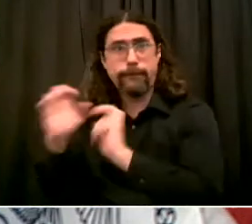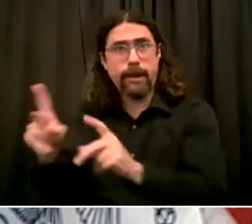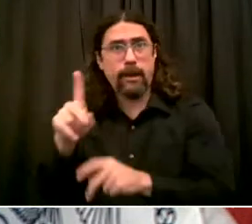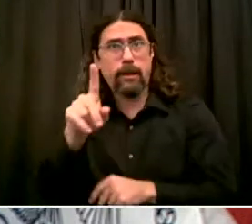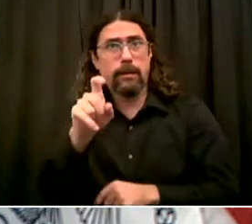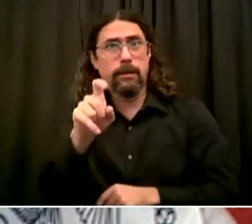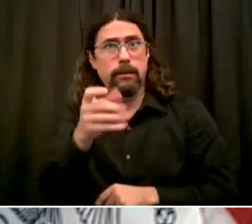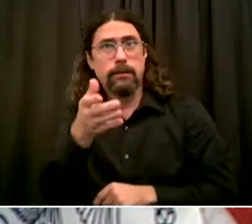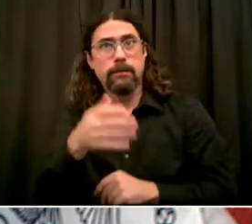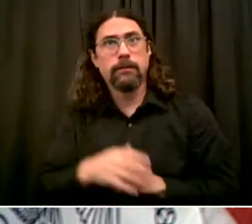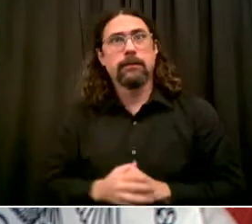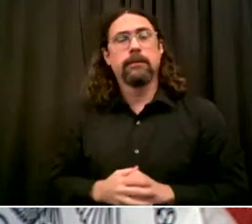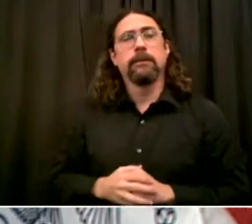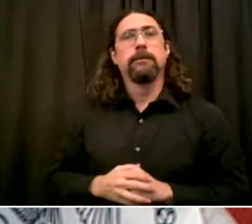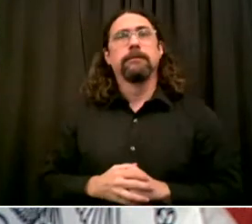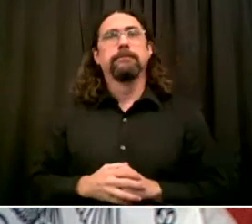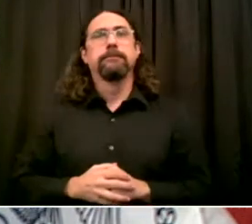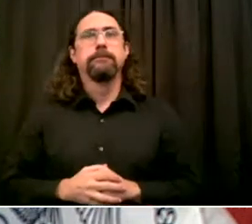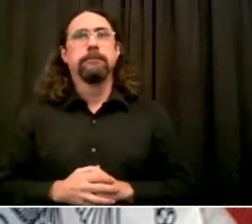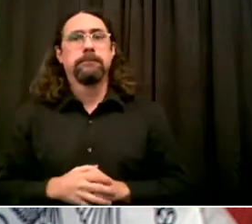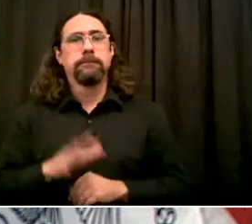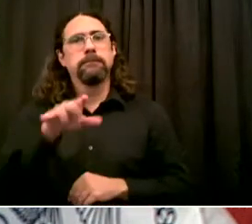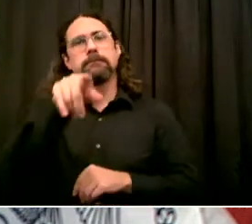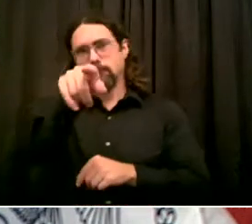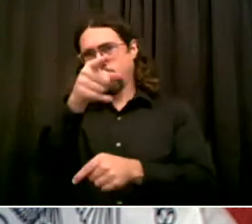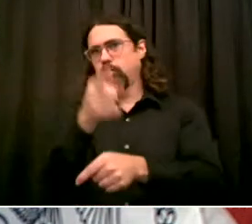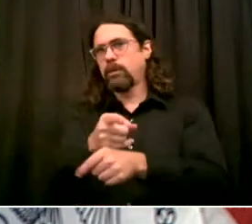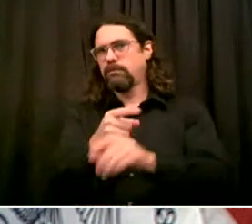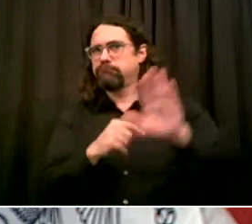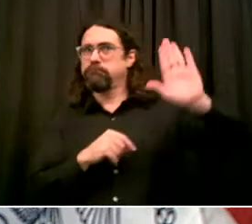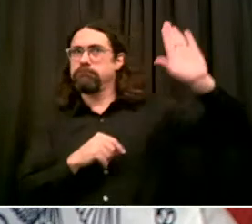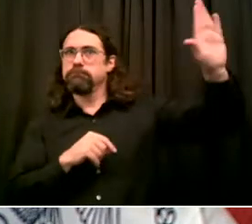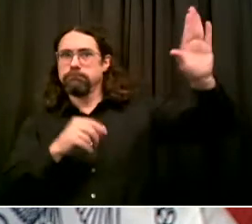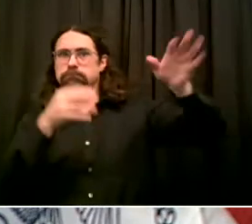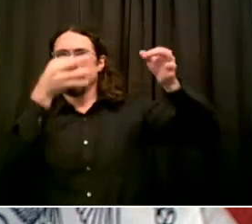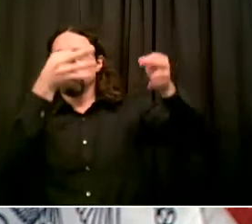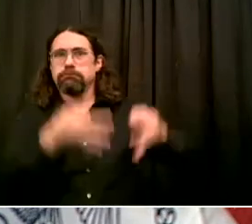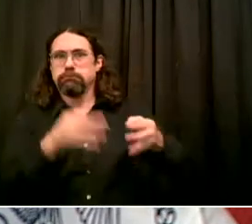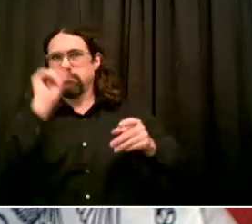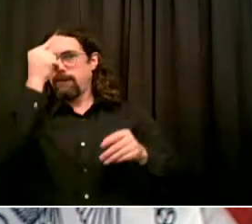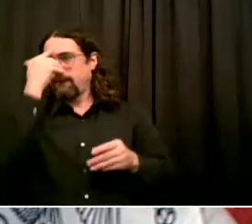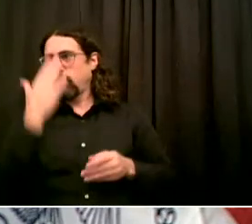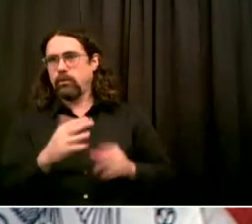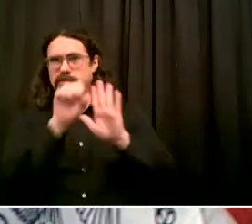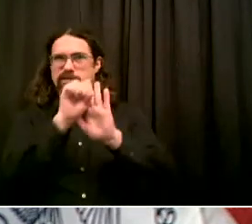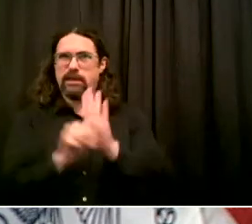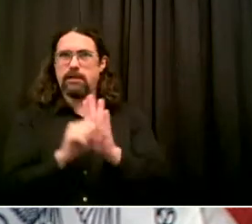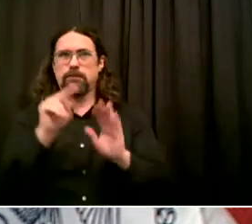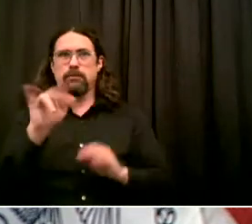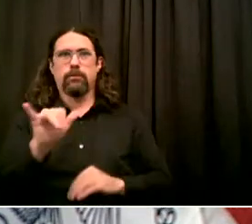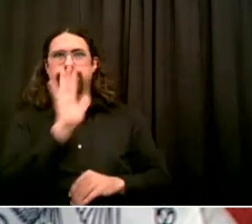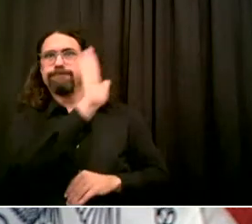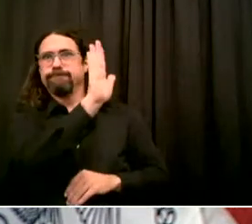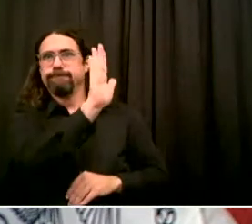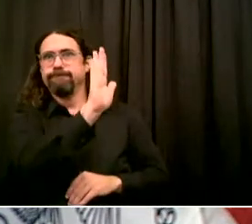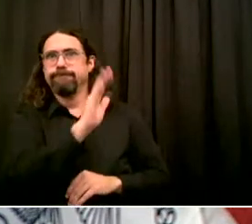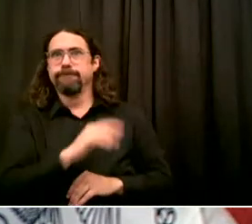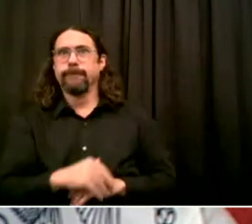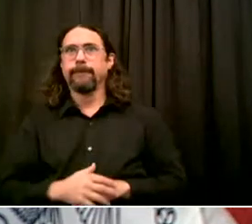FIRST OF ALL, AIR RIGHT. GOVERNMENT MAKE THAT DECISION. WE RESPECT THAT. I WOULD SAY BASED ON THE NUMBERS WE'VE HEARD FROM THE STATE AND WHAT